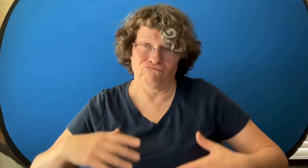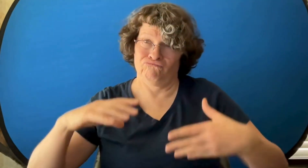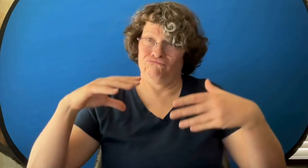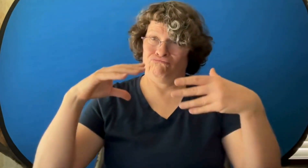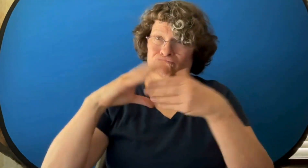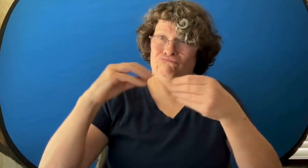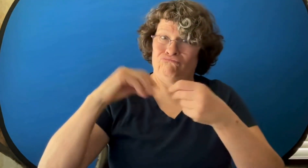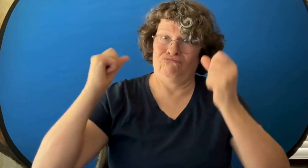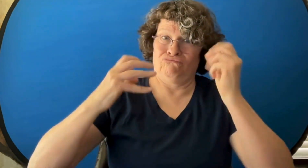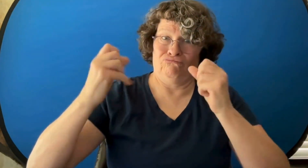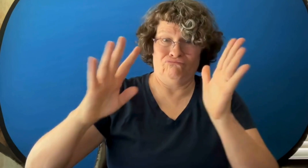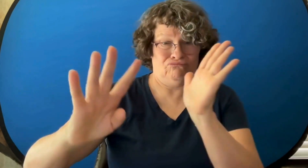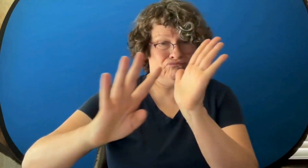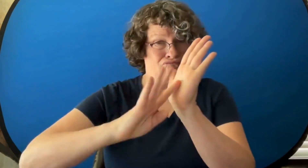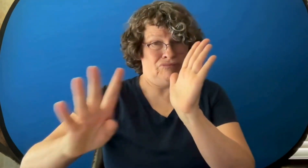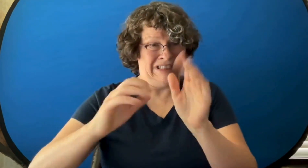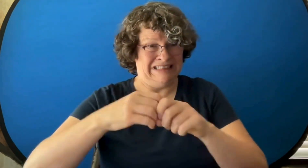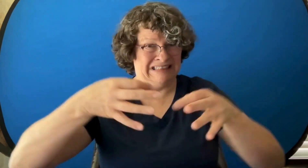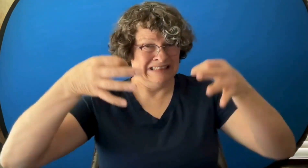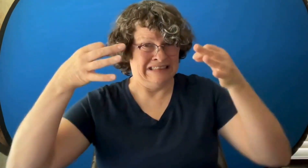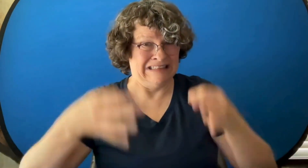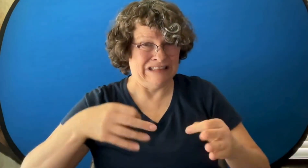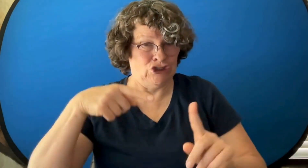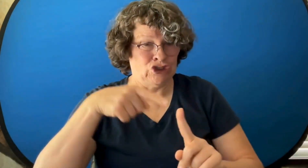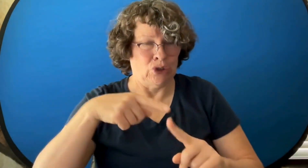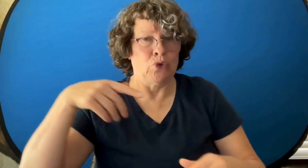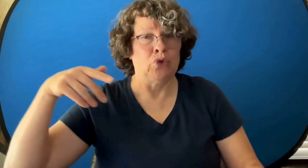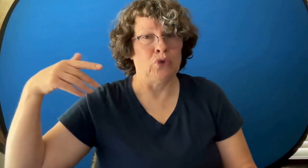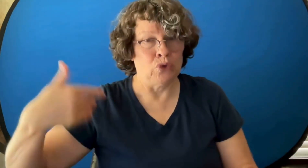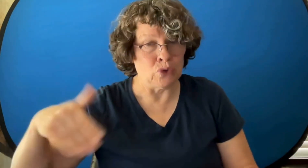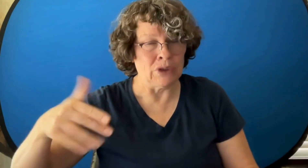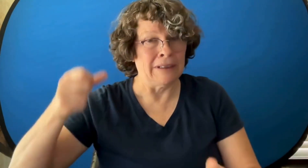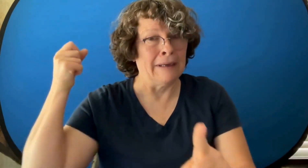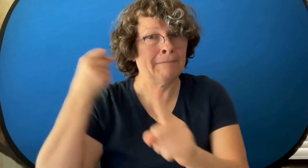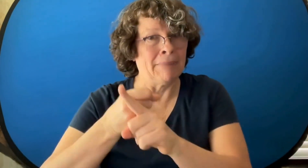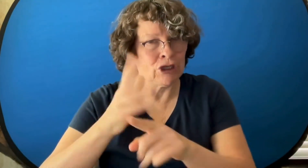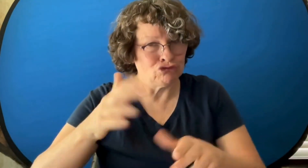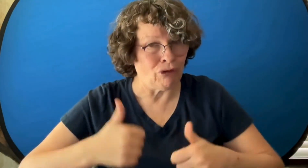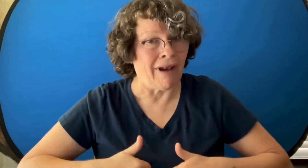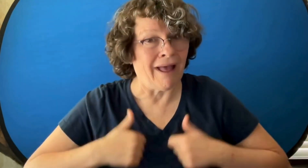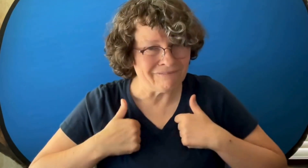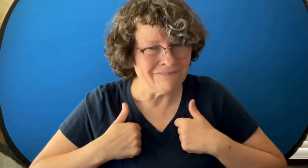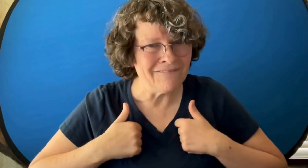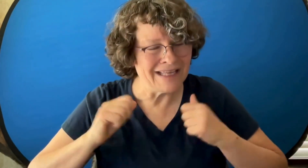having a say in decisions that incredibly impact your life